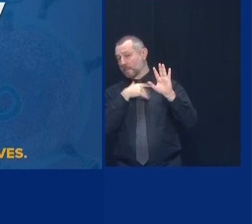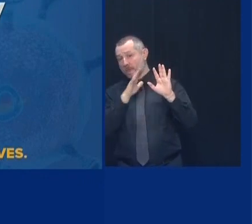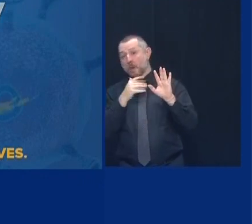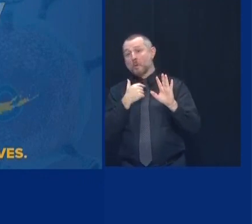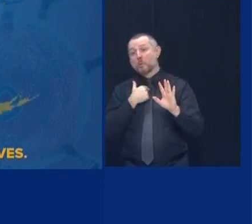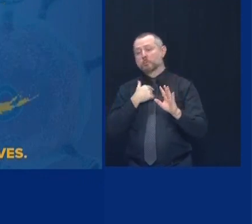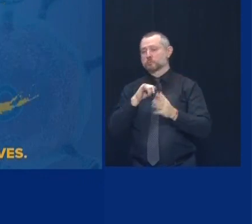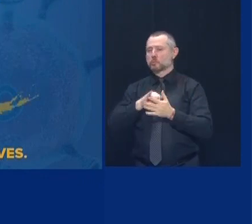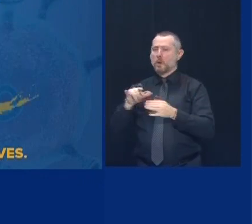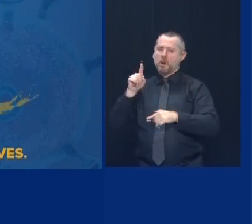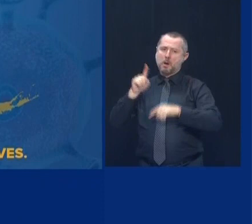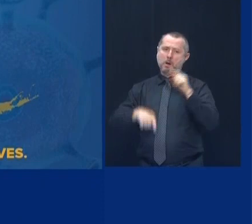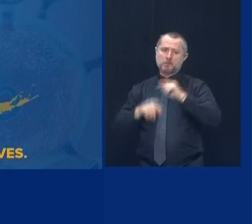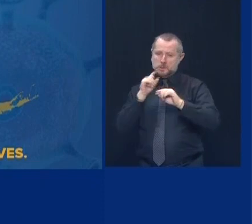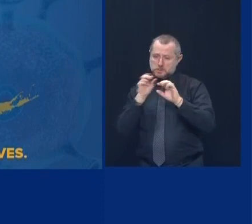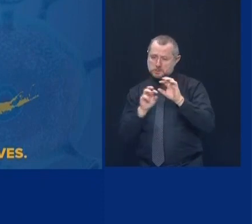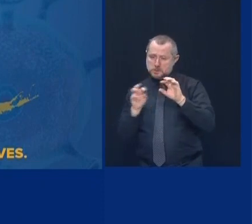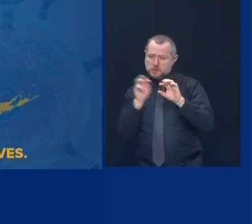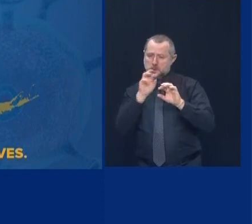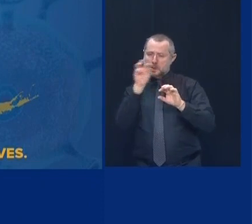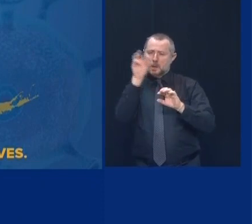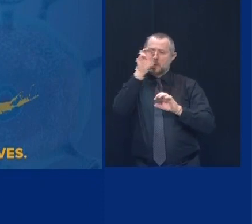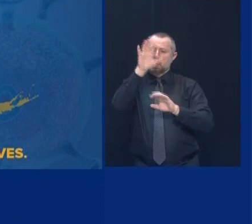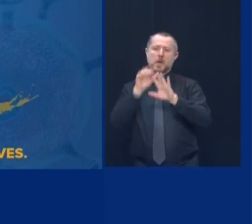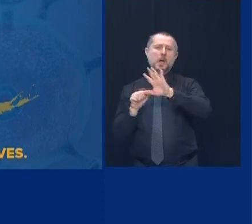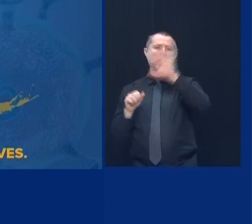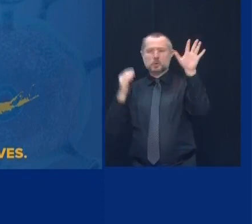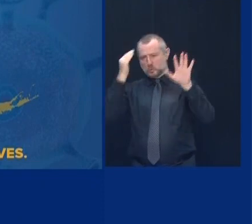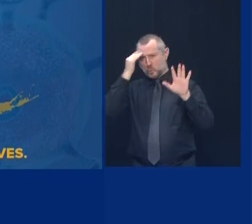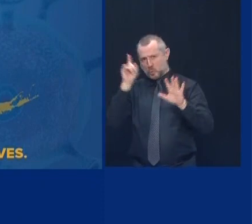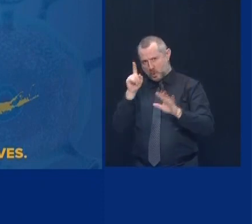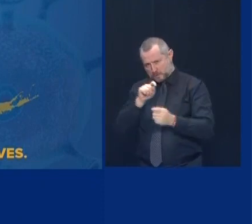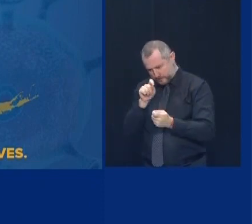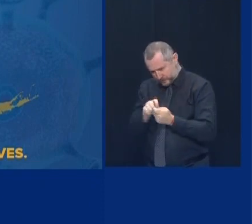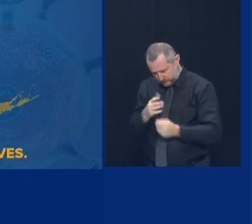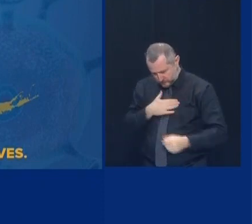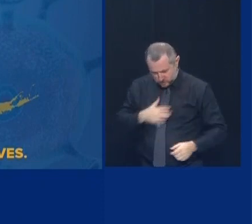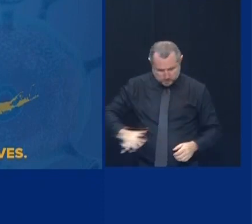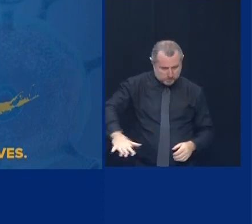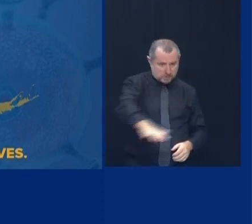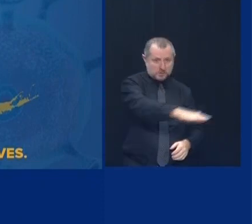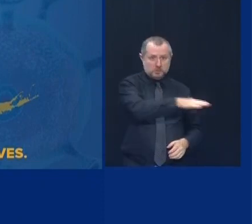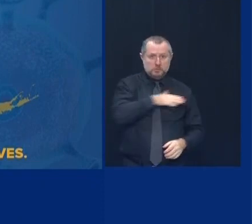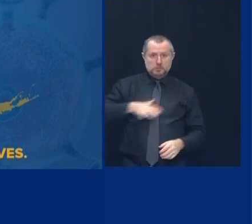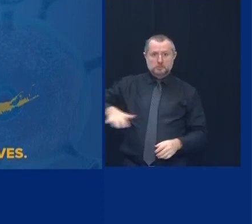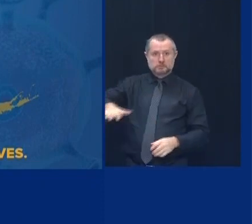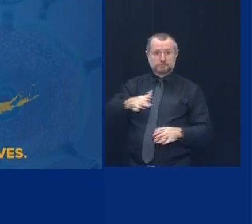INFECTION RATE? NOT WHAT IS THE STATE'S RATE? IT IS DIFFERENT IN CLUSTER